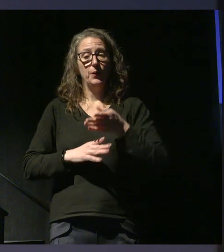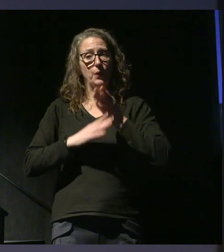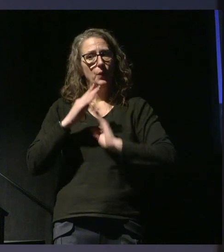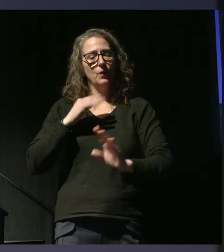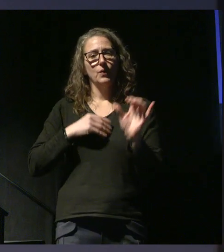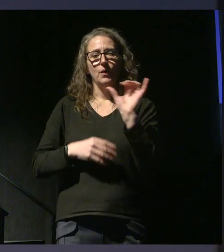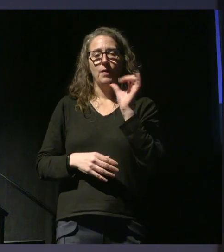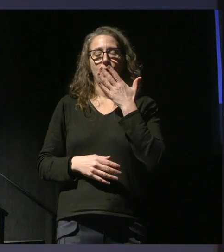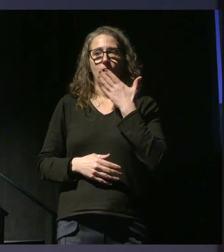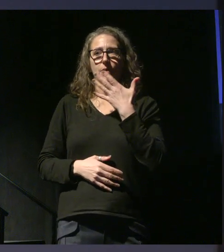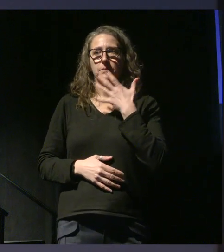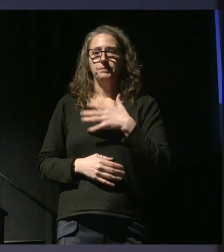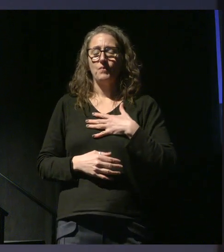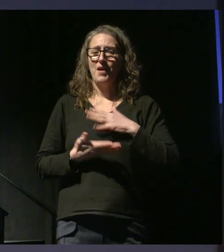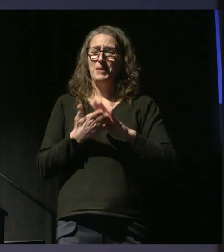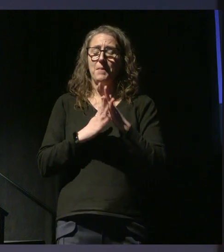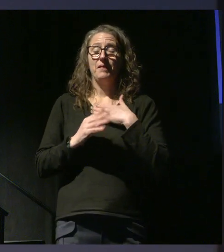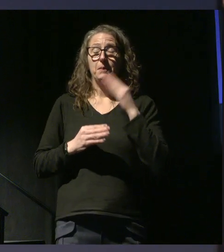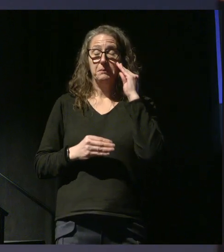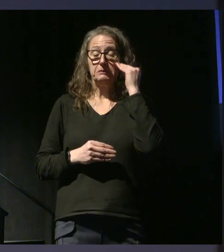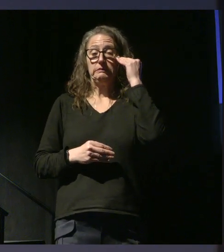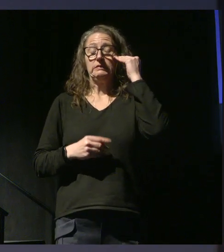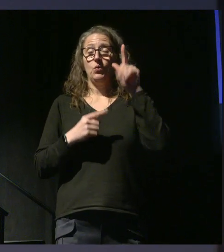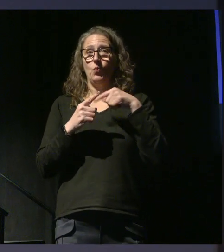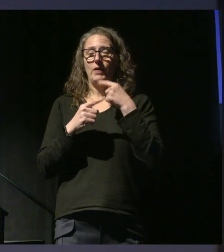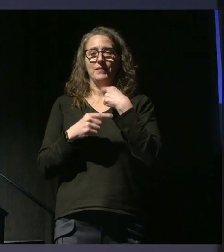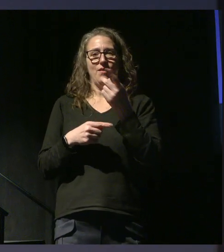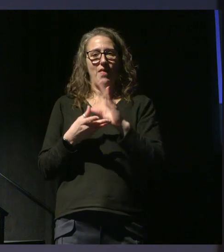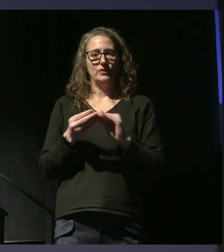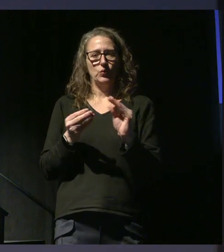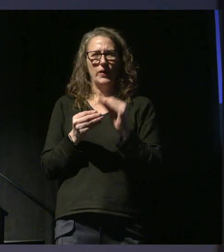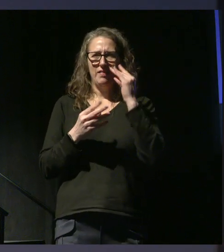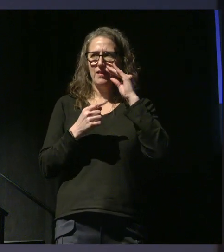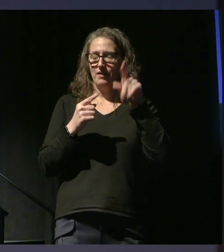to not get a little teary eyed thinking of it.